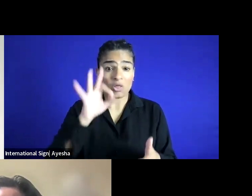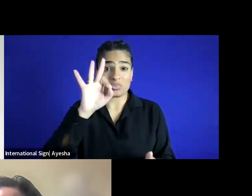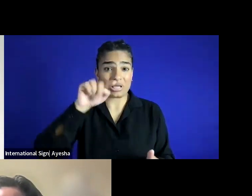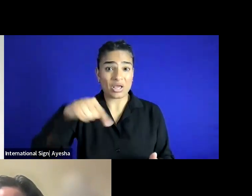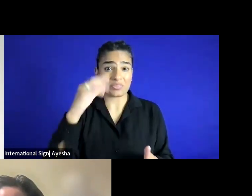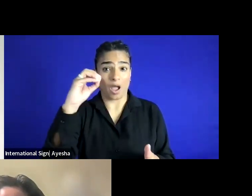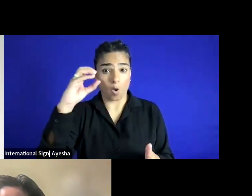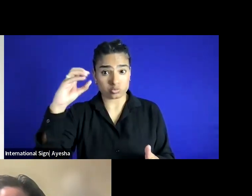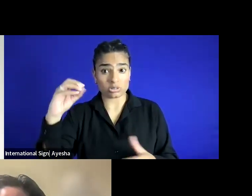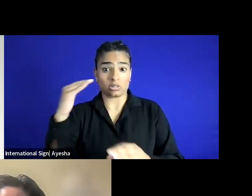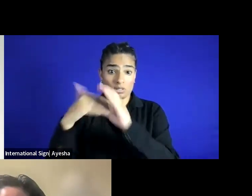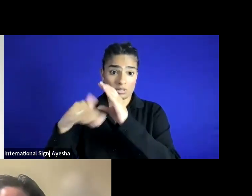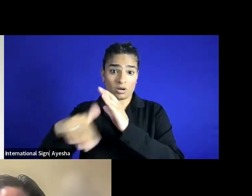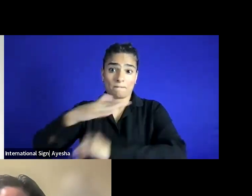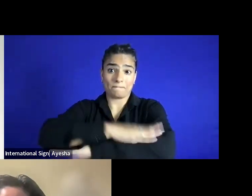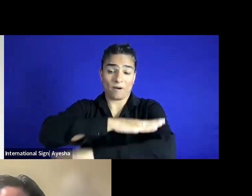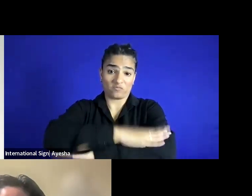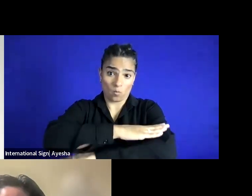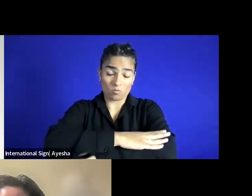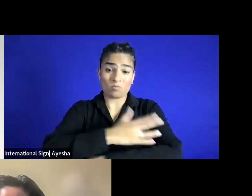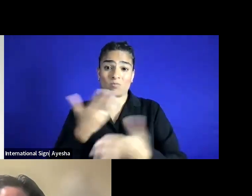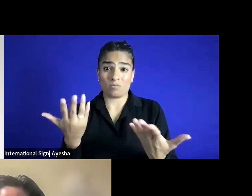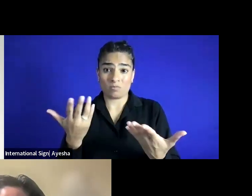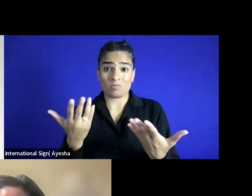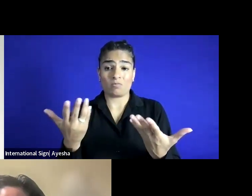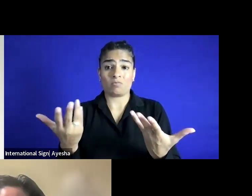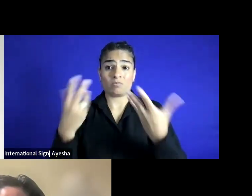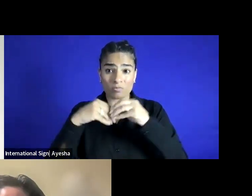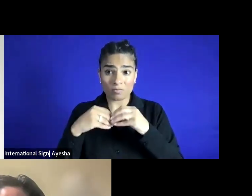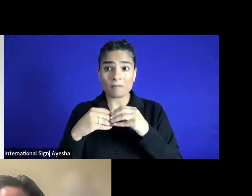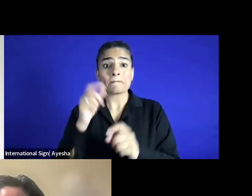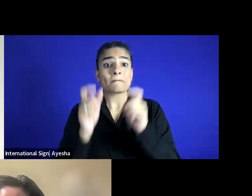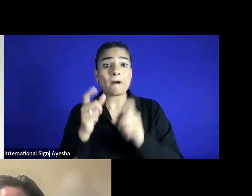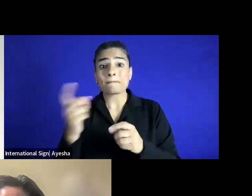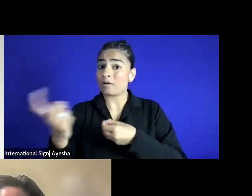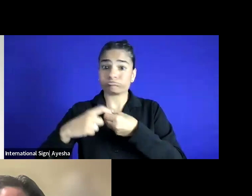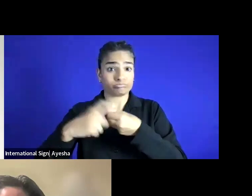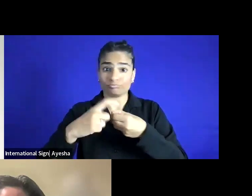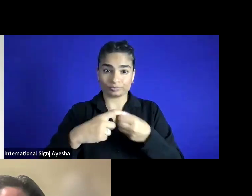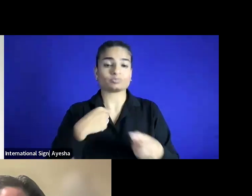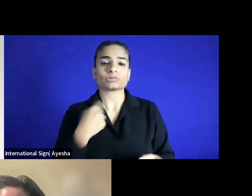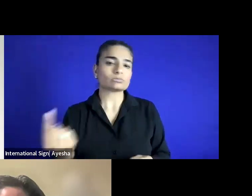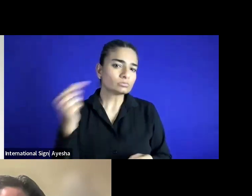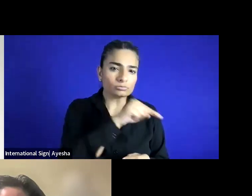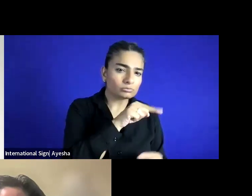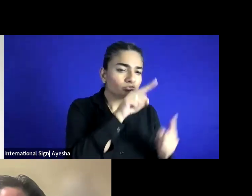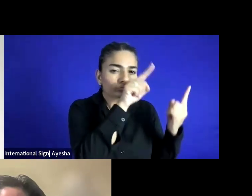For the participants that haven't been able to log into the platform, I'll go back to the, the, the registration database that,